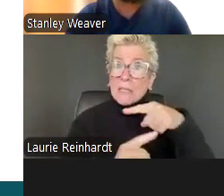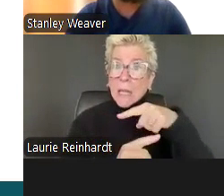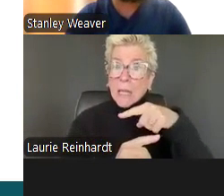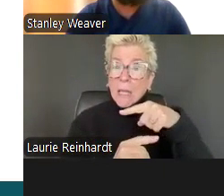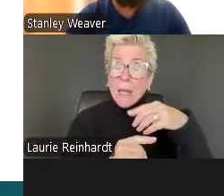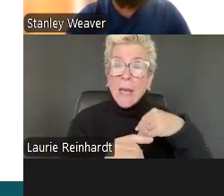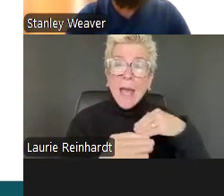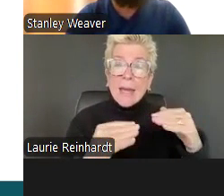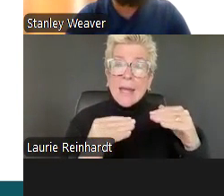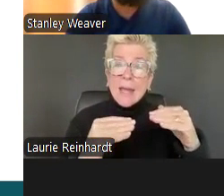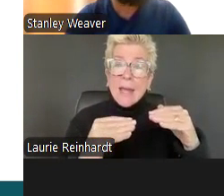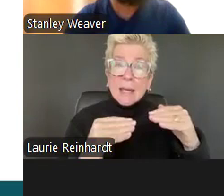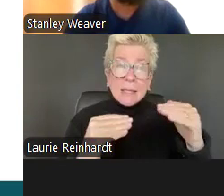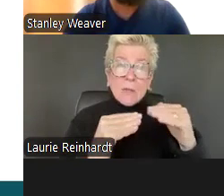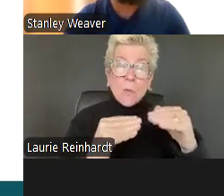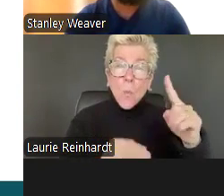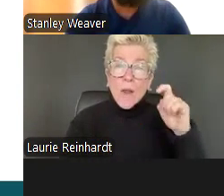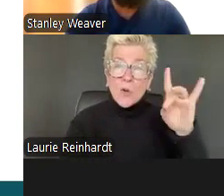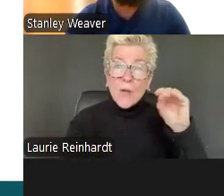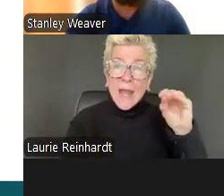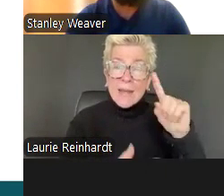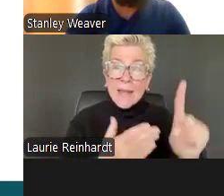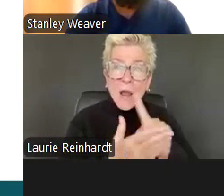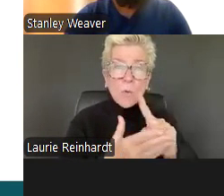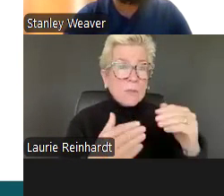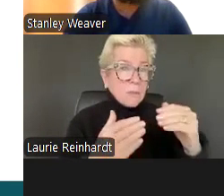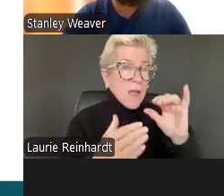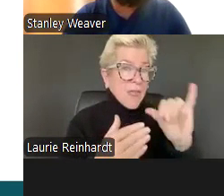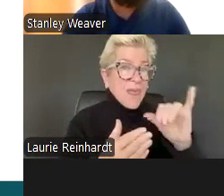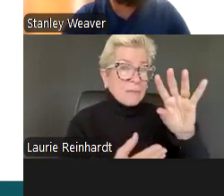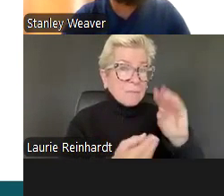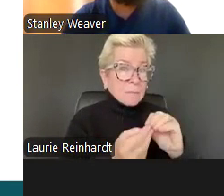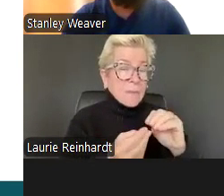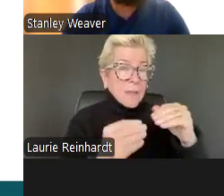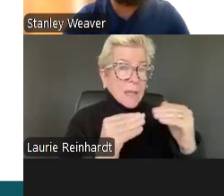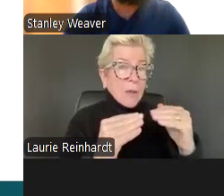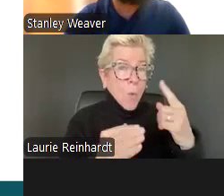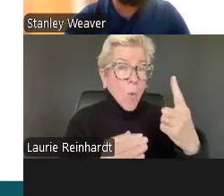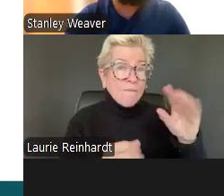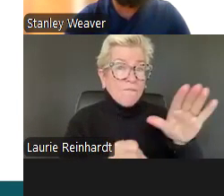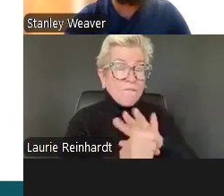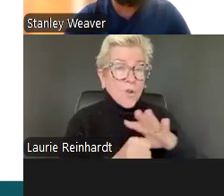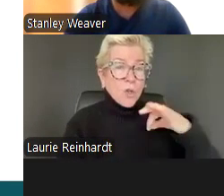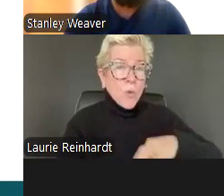180 hours which would be full credit, a student can decide to split that credit